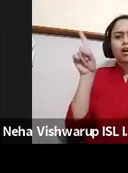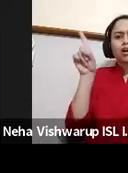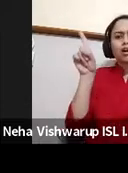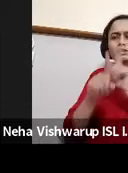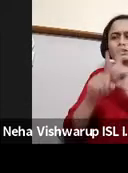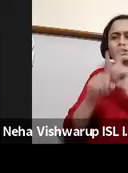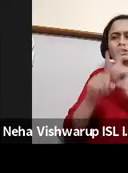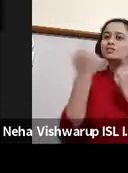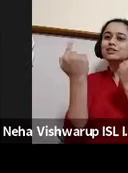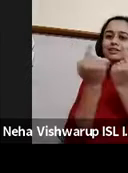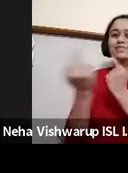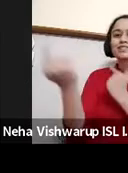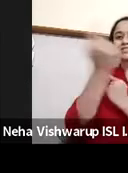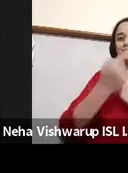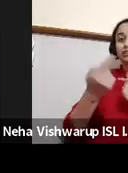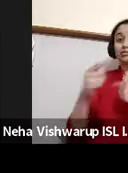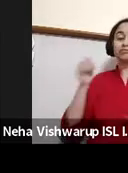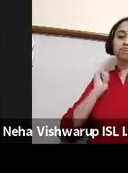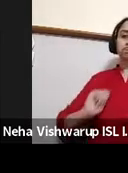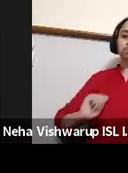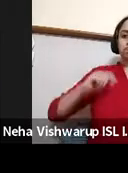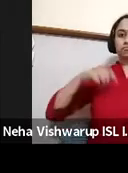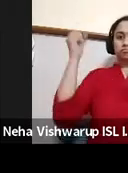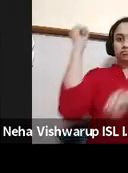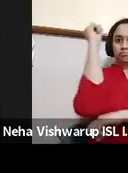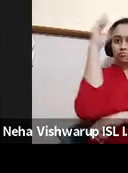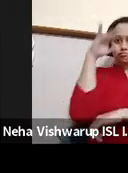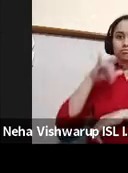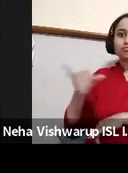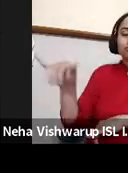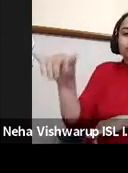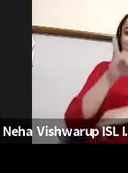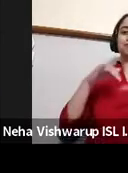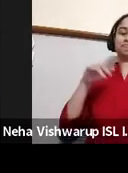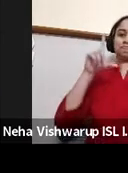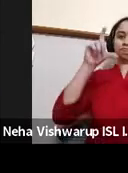distant stare along with the studio lights peeking in from either edge of the frame lends a credence